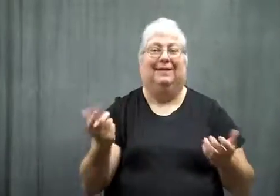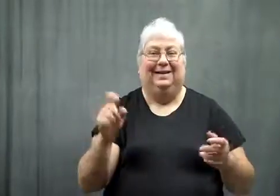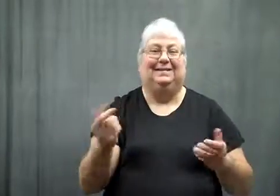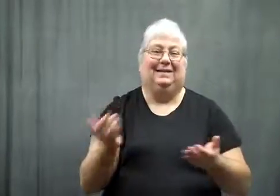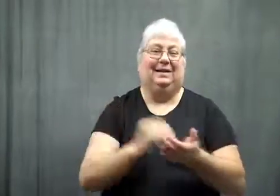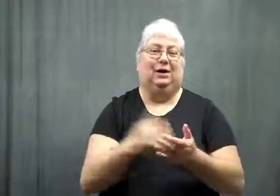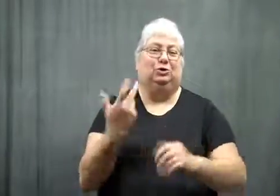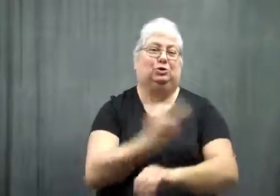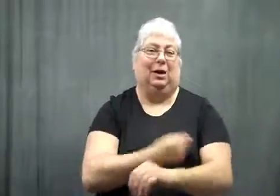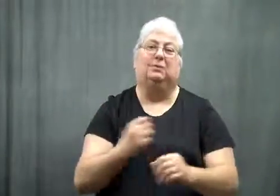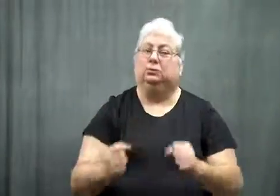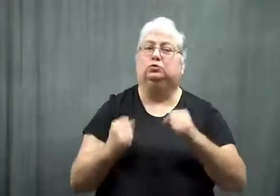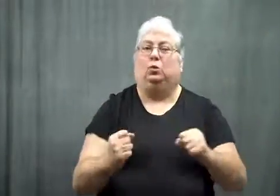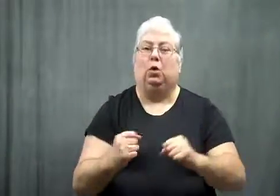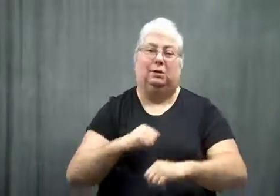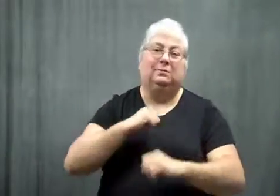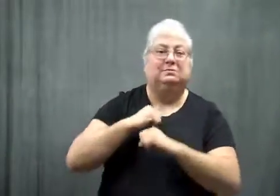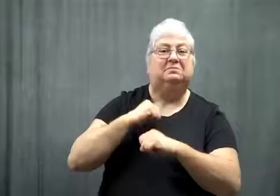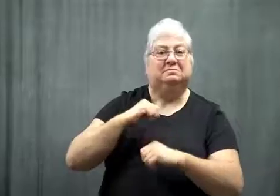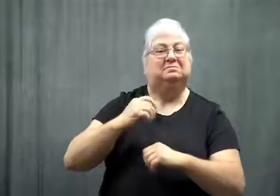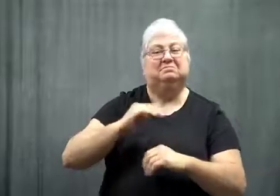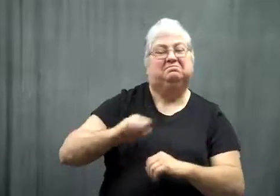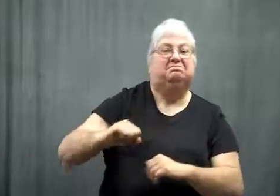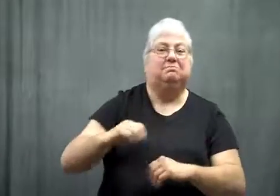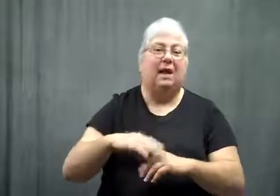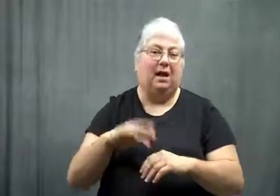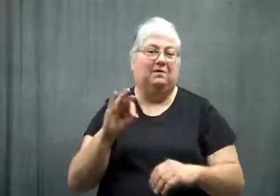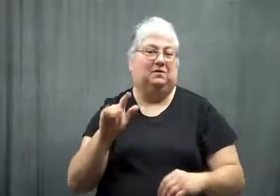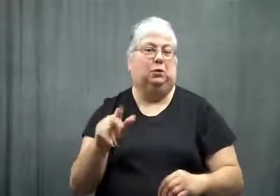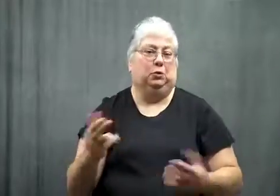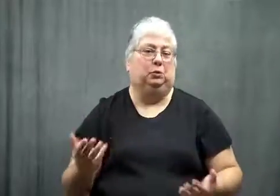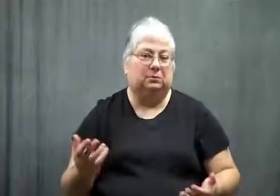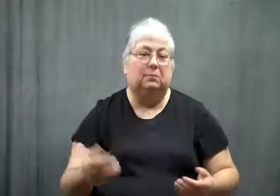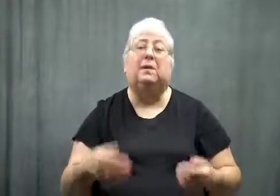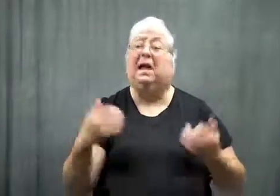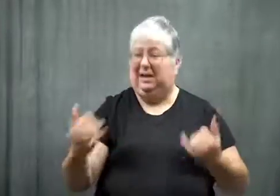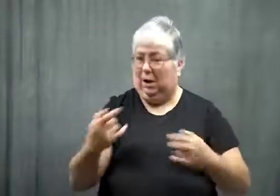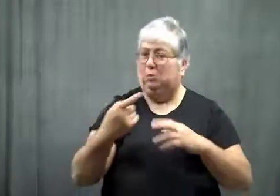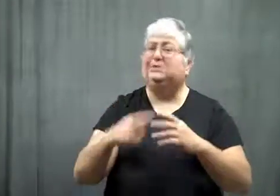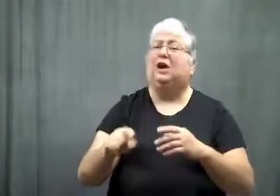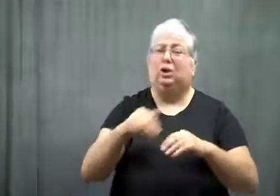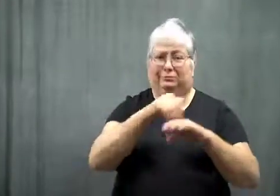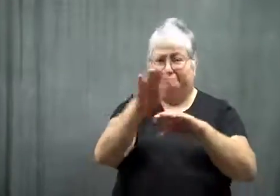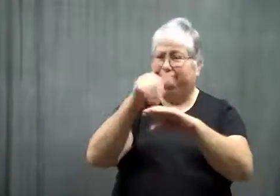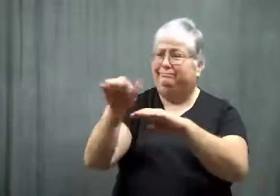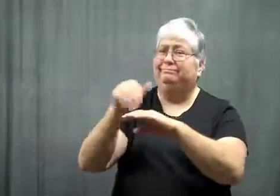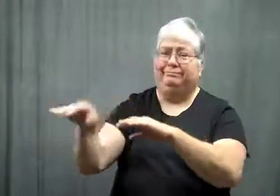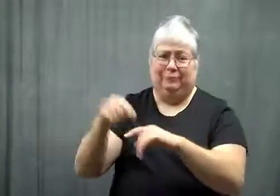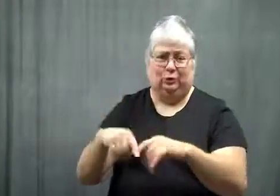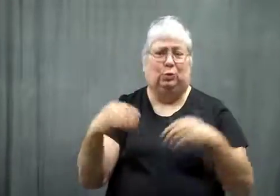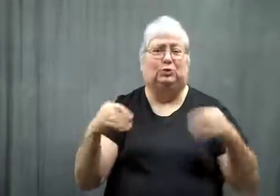will build up the body's immunity to the flu.